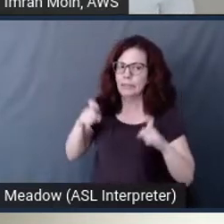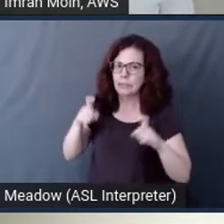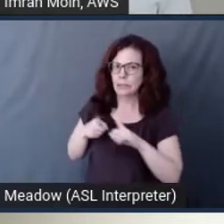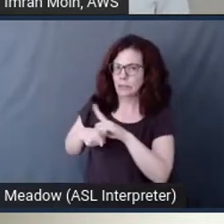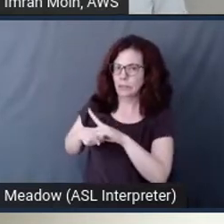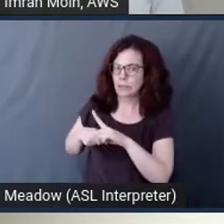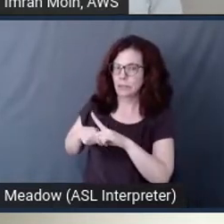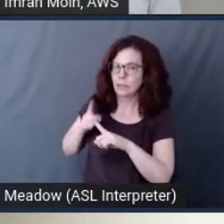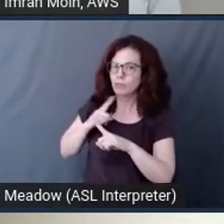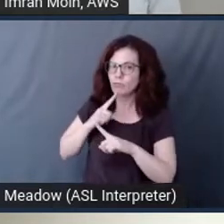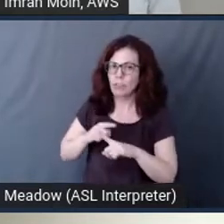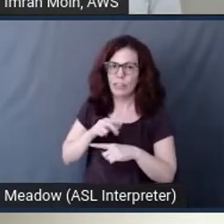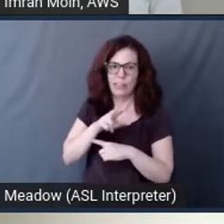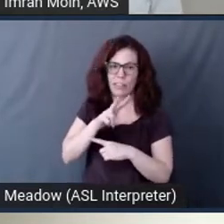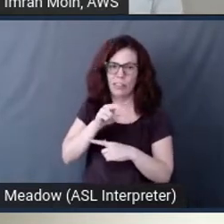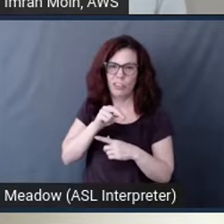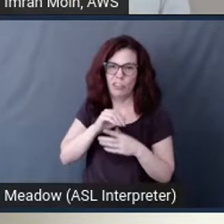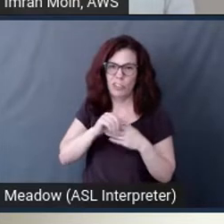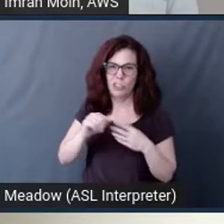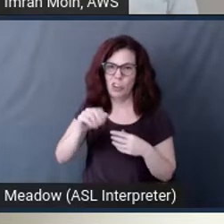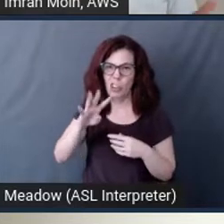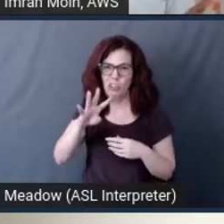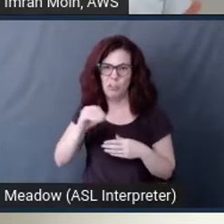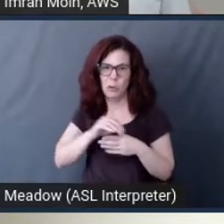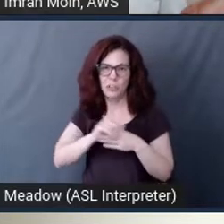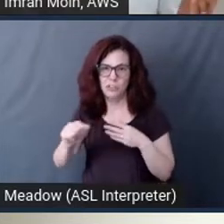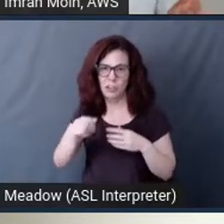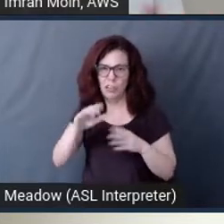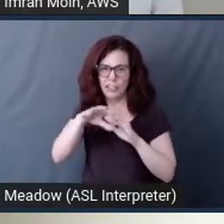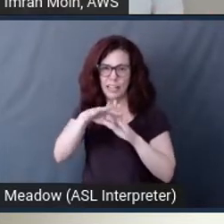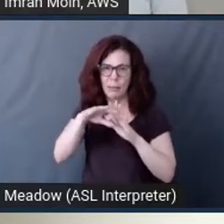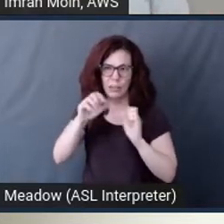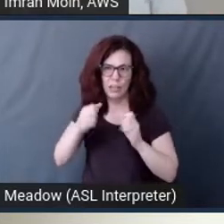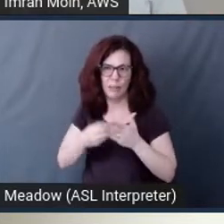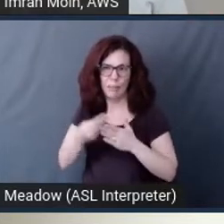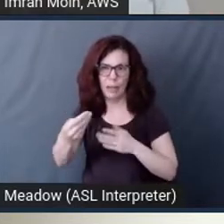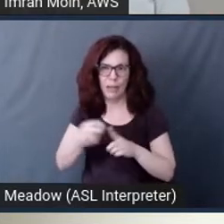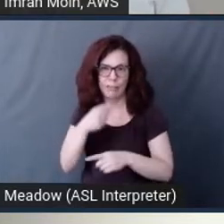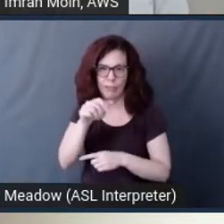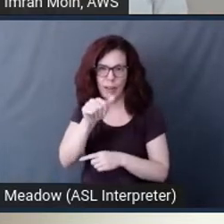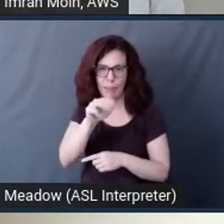really, $30, $40 cameras you can buy off of Amazon. So any IP camera would work.